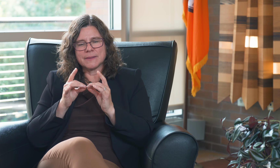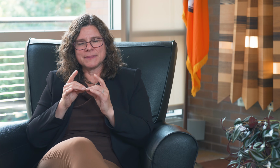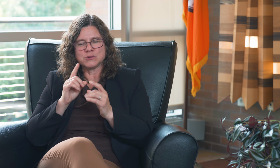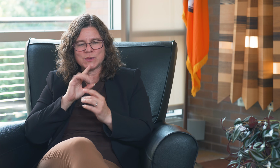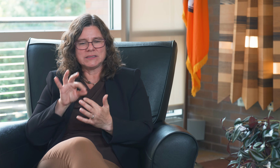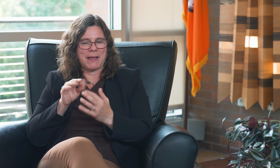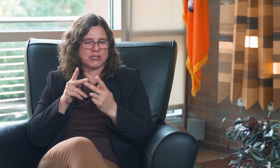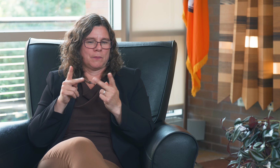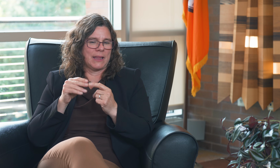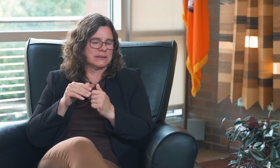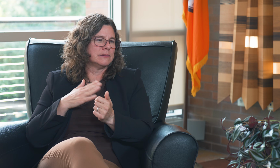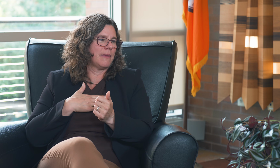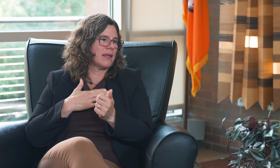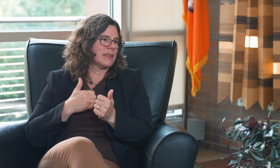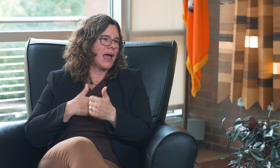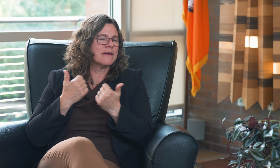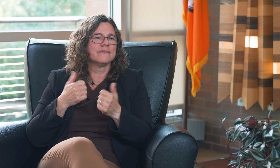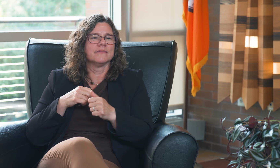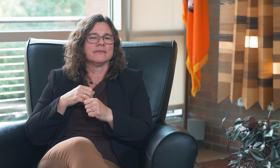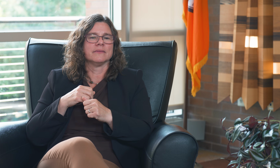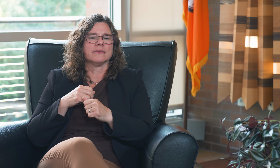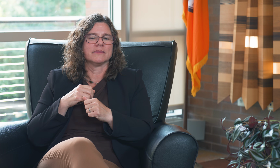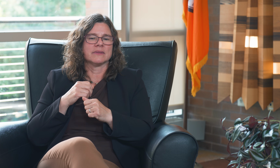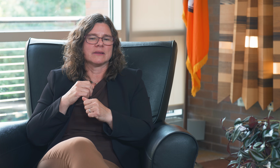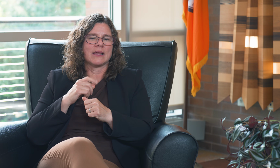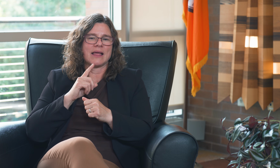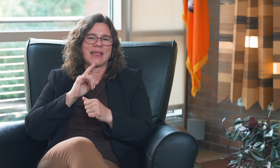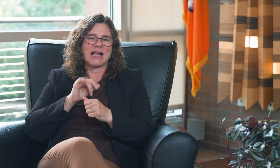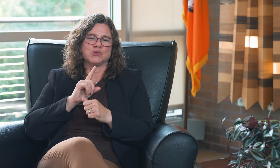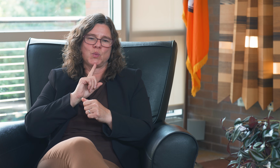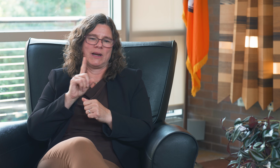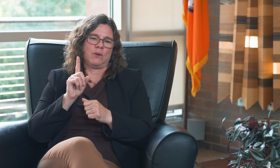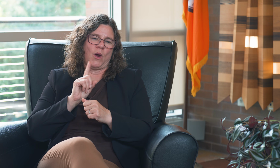Yeah, so the Deaflympics really has a special place in my life.